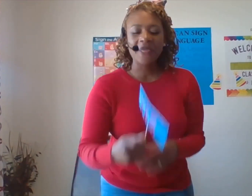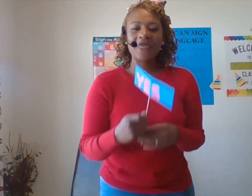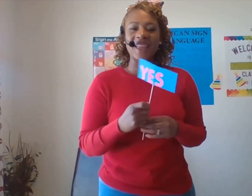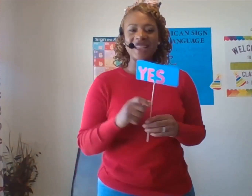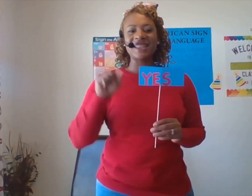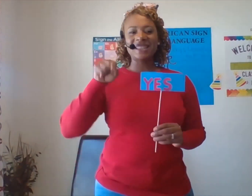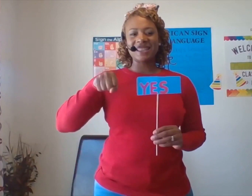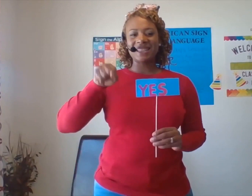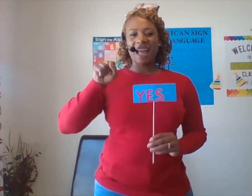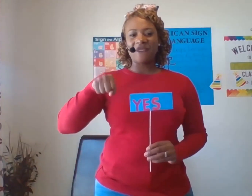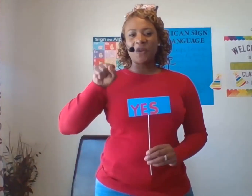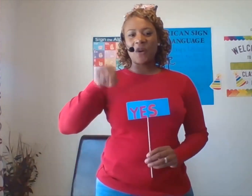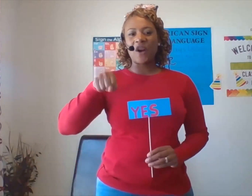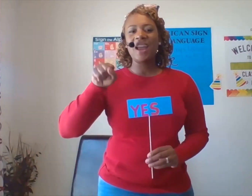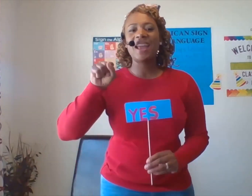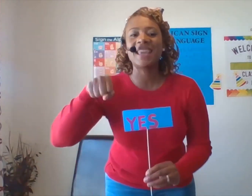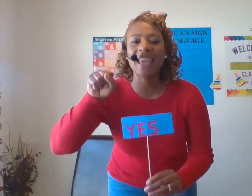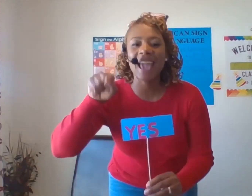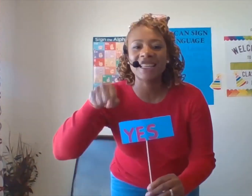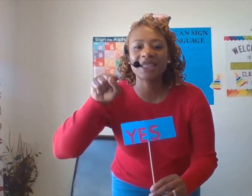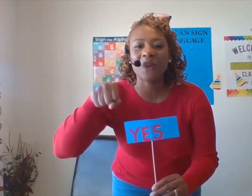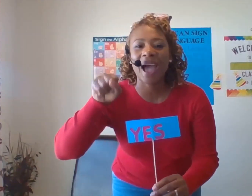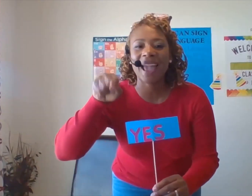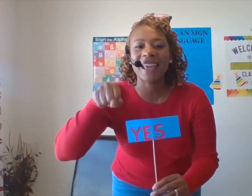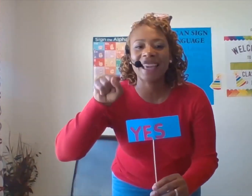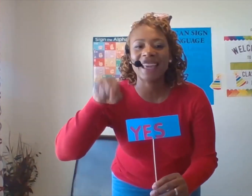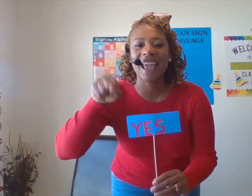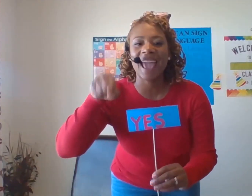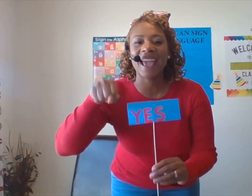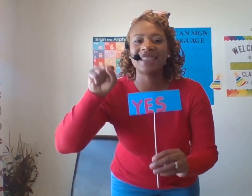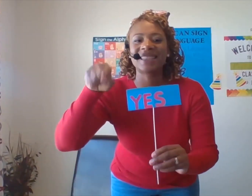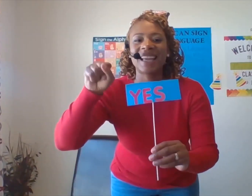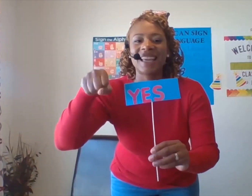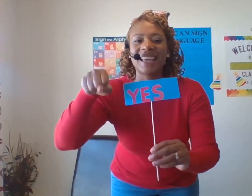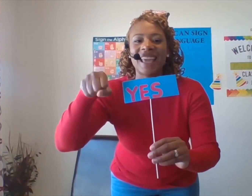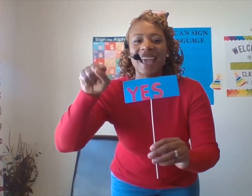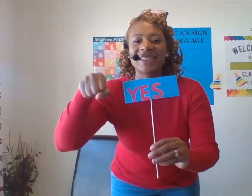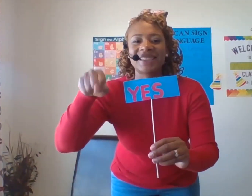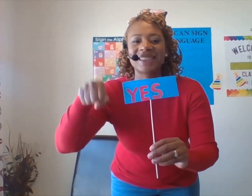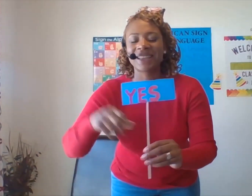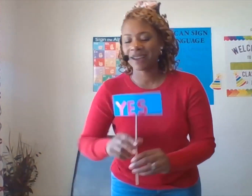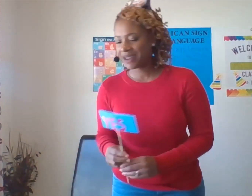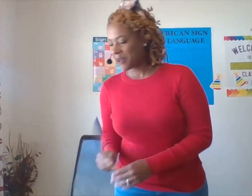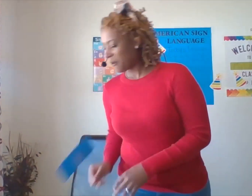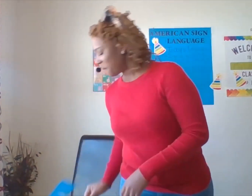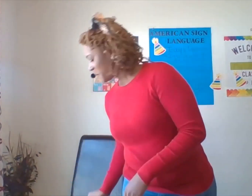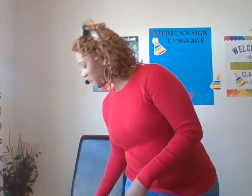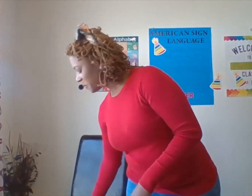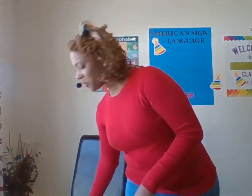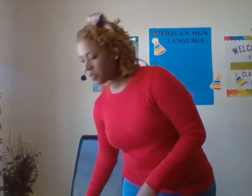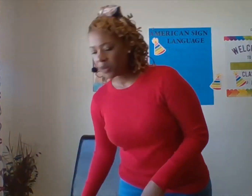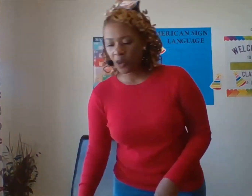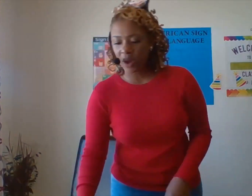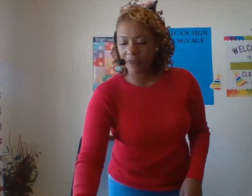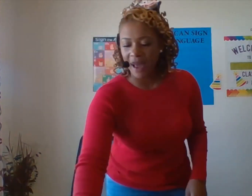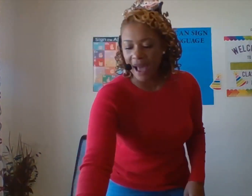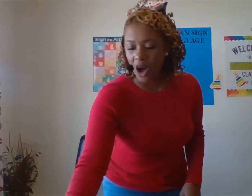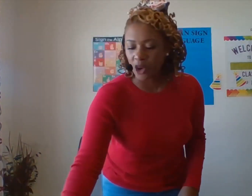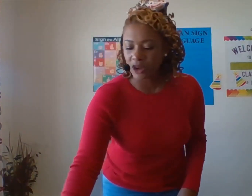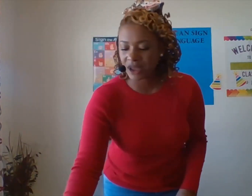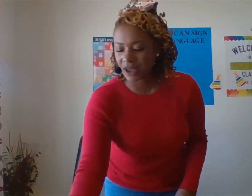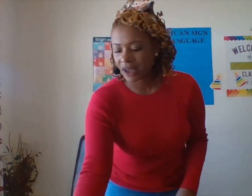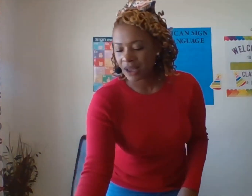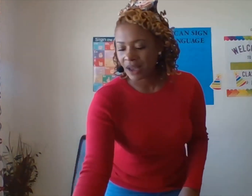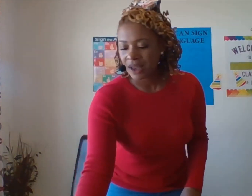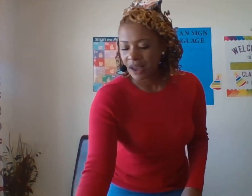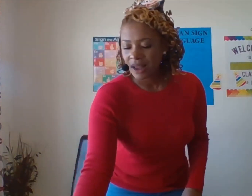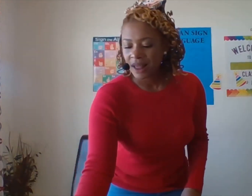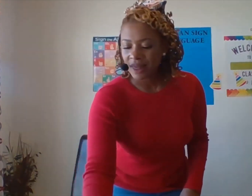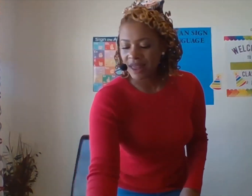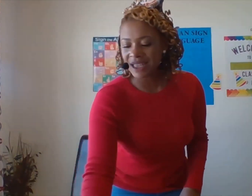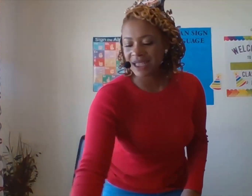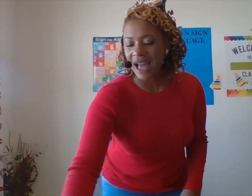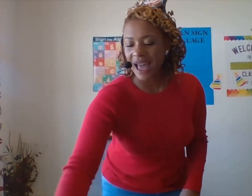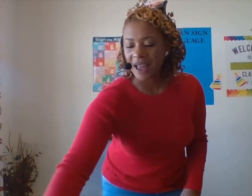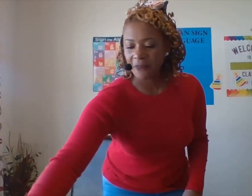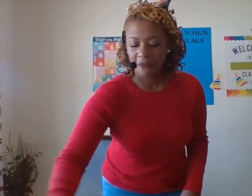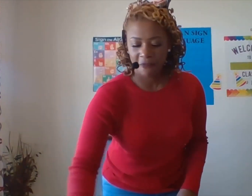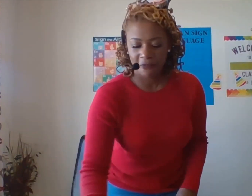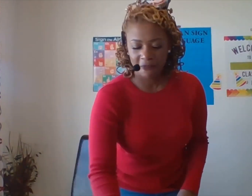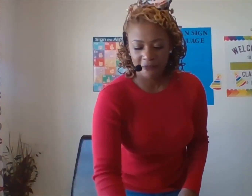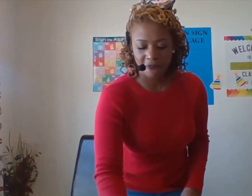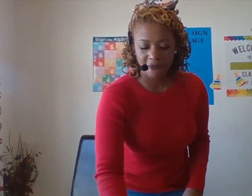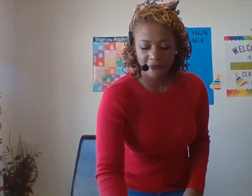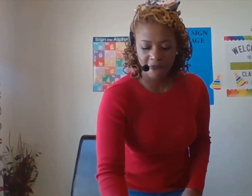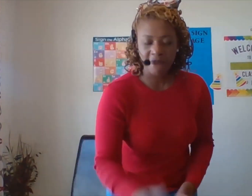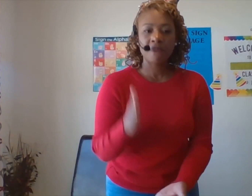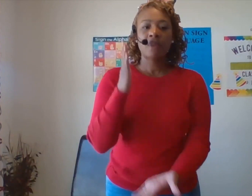this is the sign for yes why e s is what about this sign